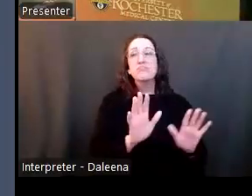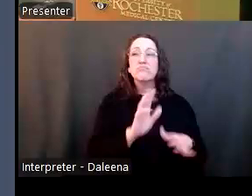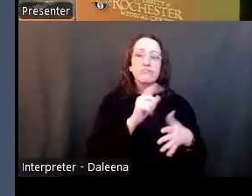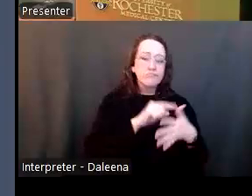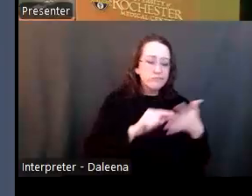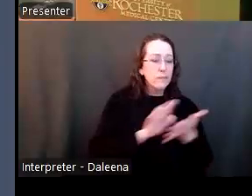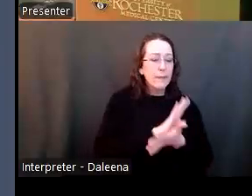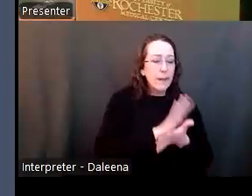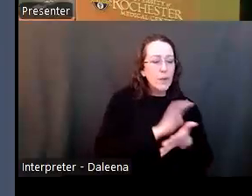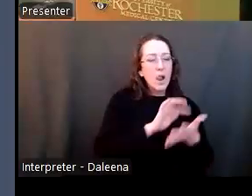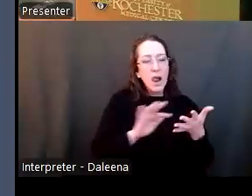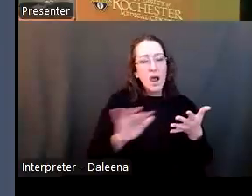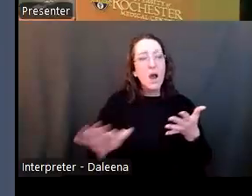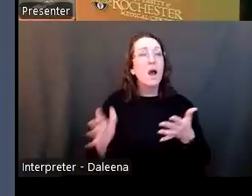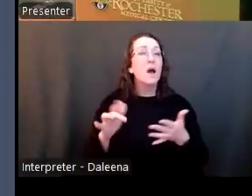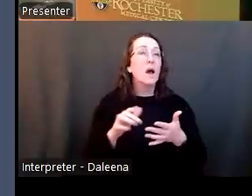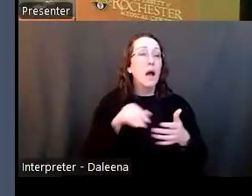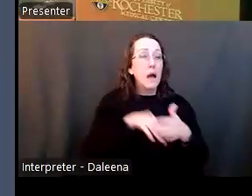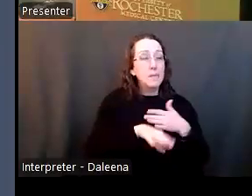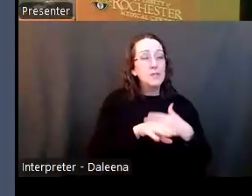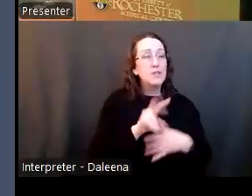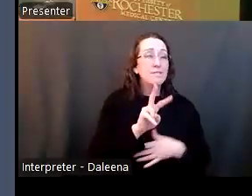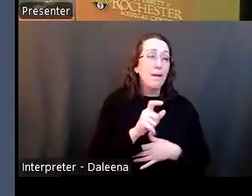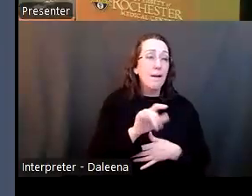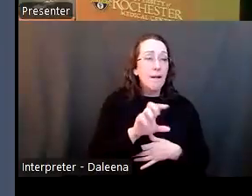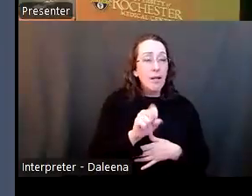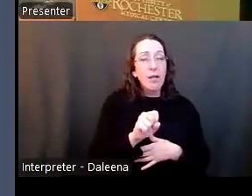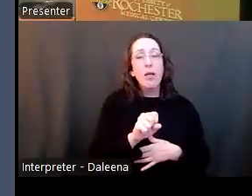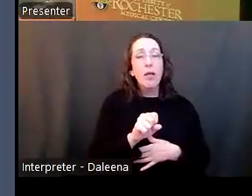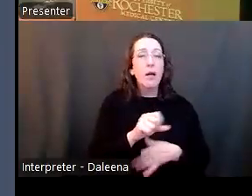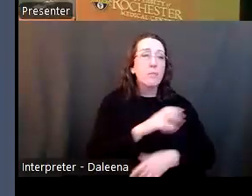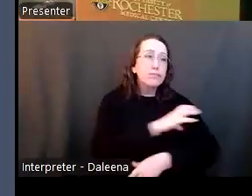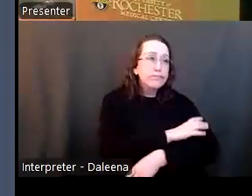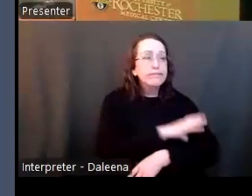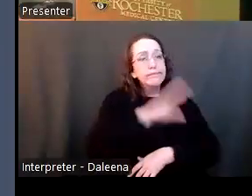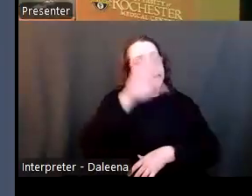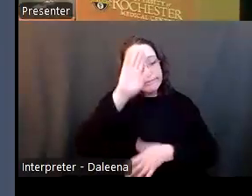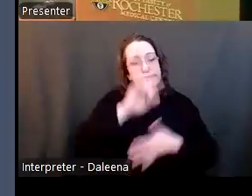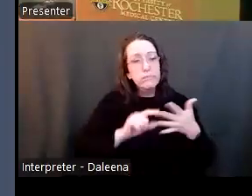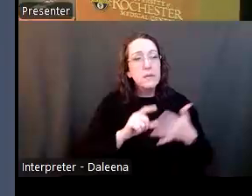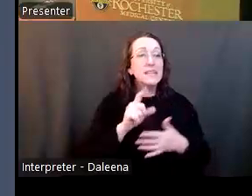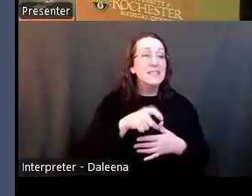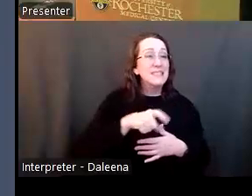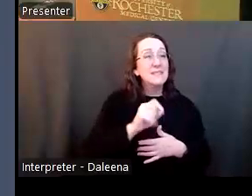we're getting their admission uh vital signs if they need Telly setup we'll do that uh we'll flush